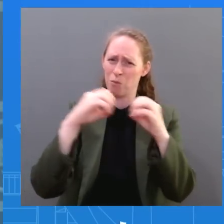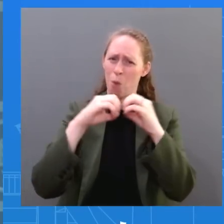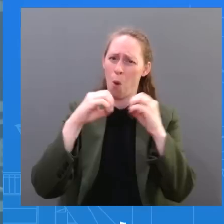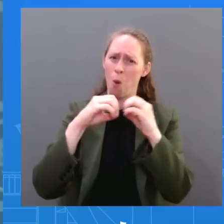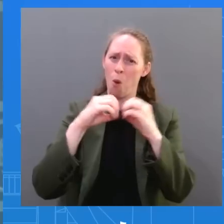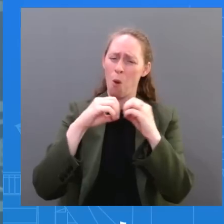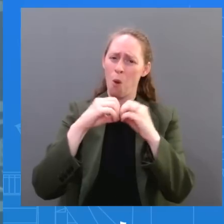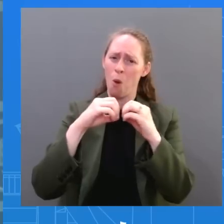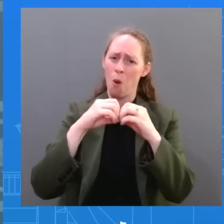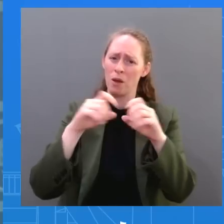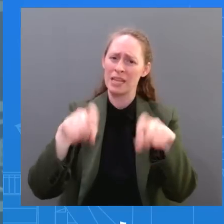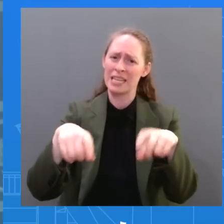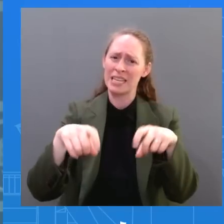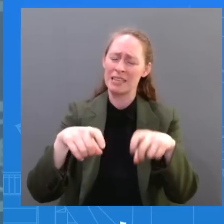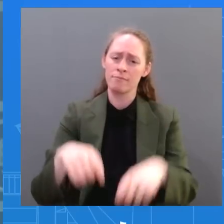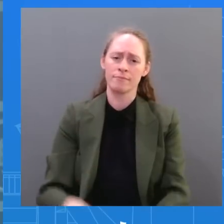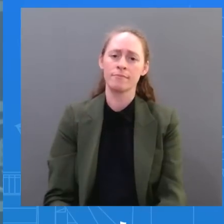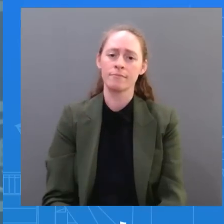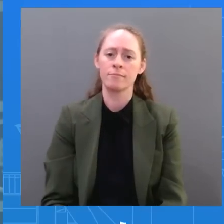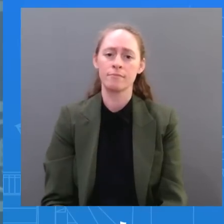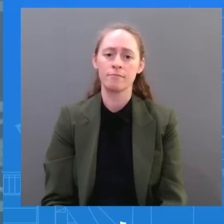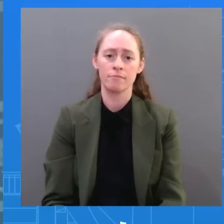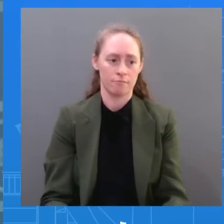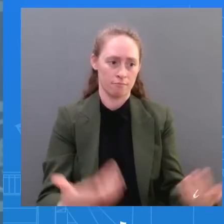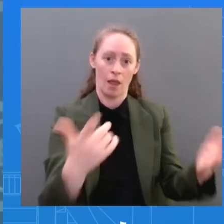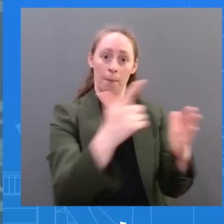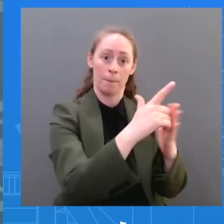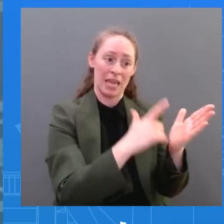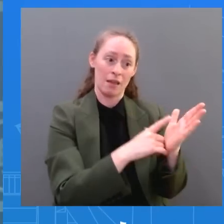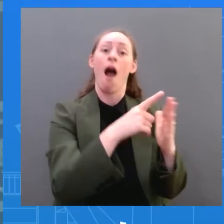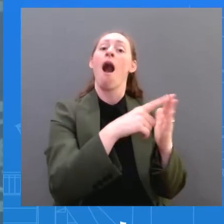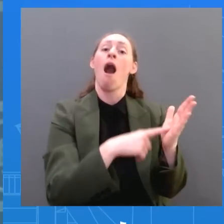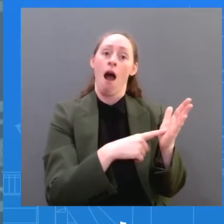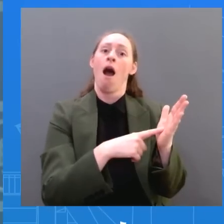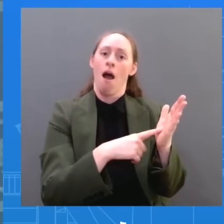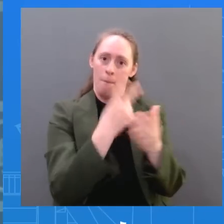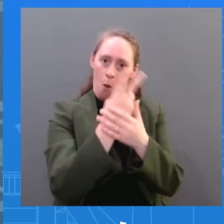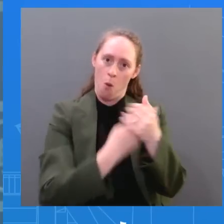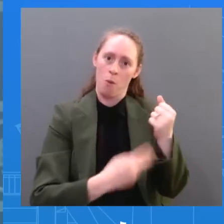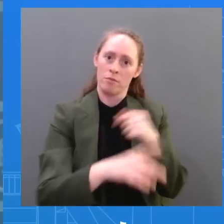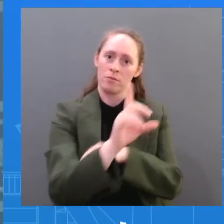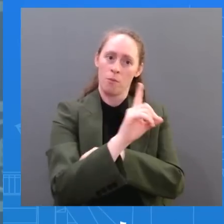that he was able to sign a bipartisan gun reform bill. And that has been the first time, again,